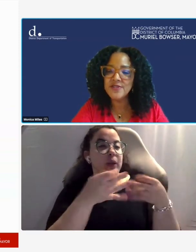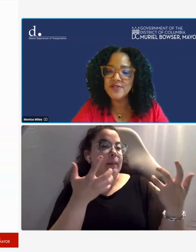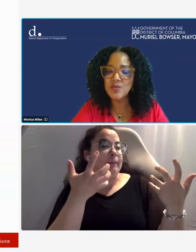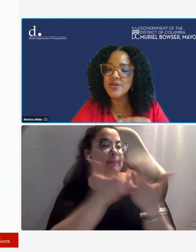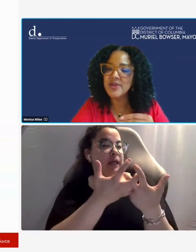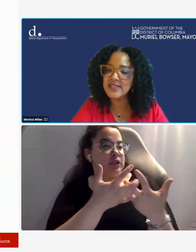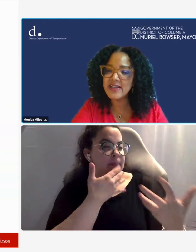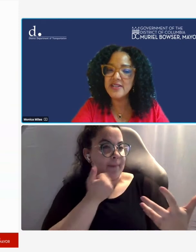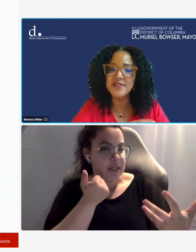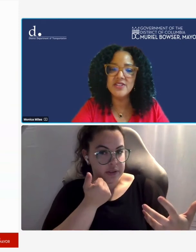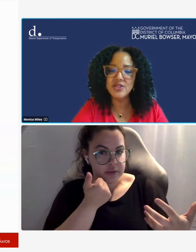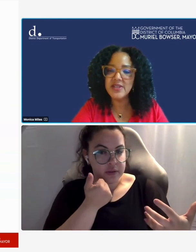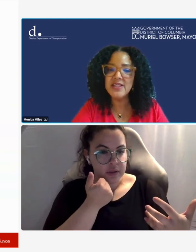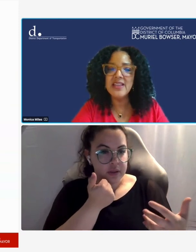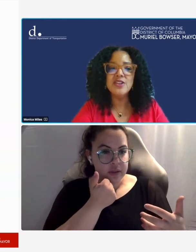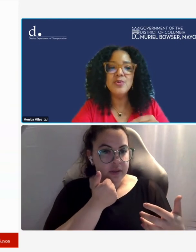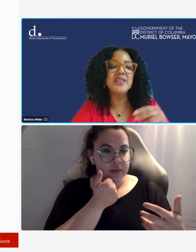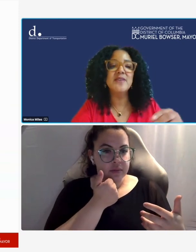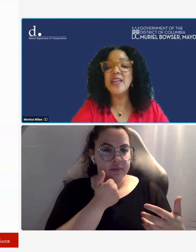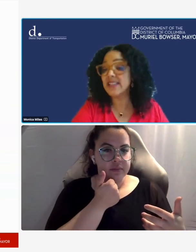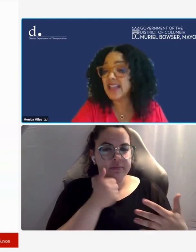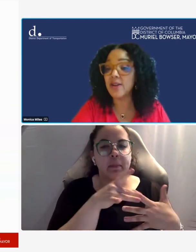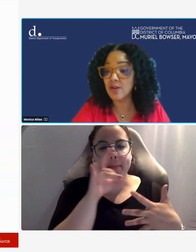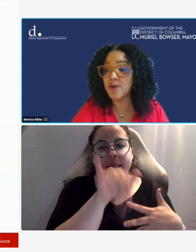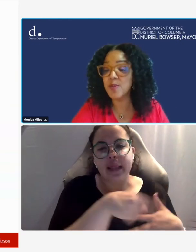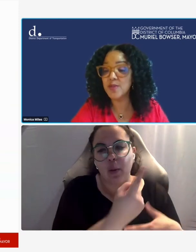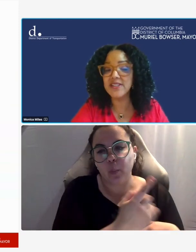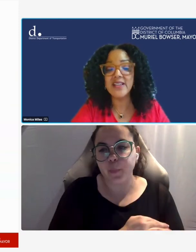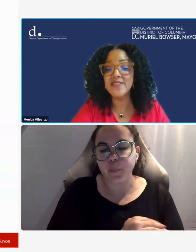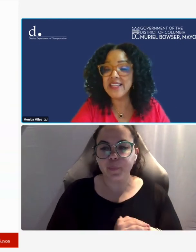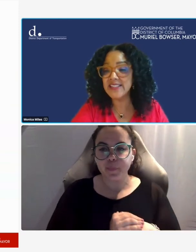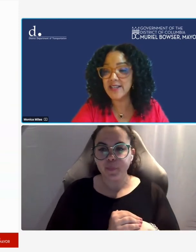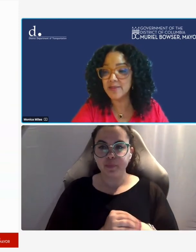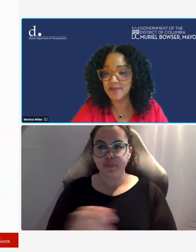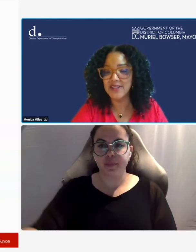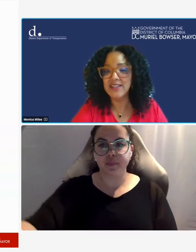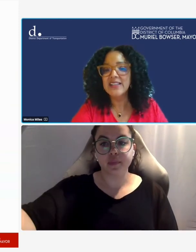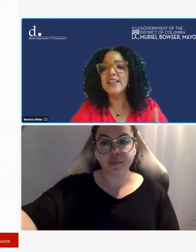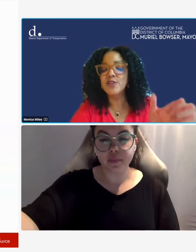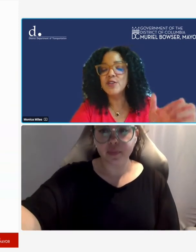what your executive is doing you would give him that title for purposes of the ncm okay for doing